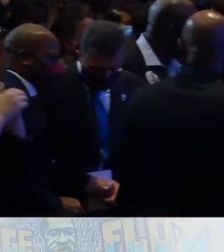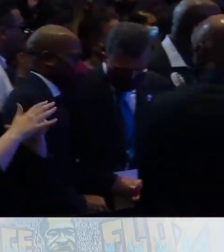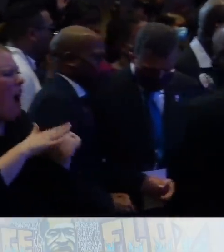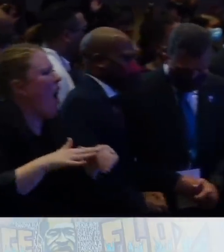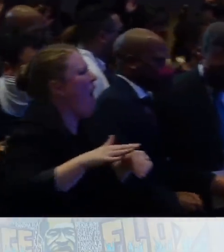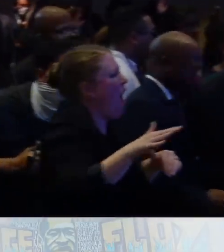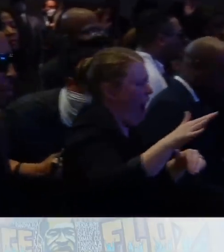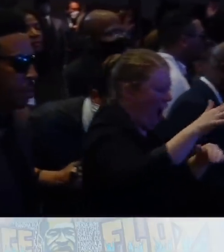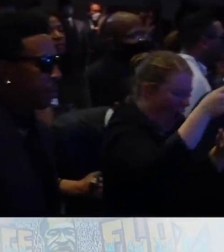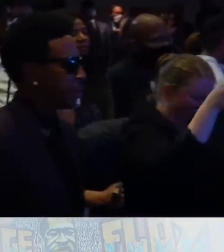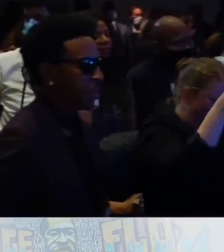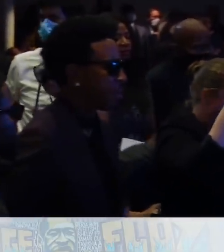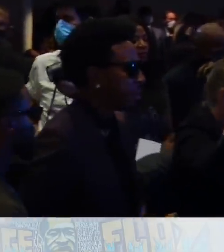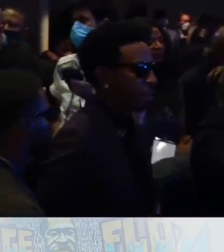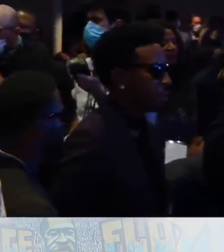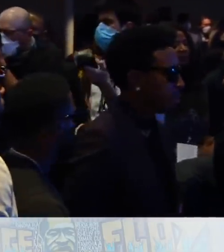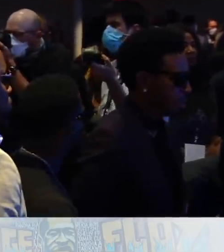AMEN, AMEN, AMEN